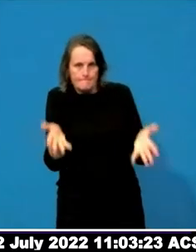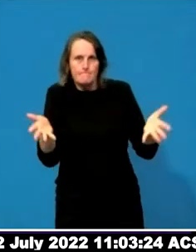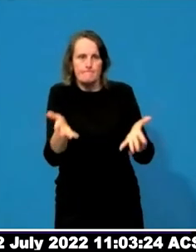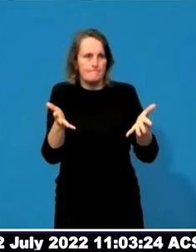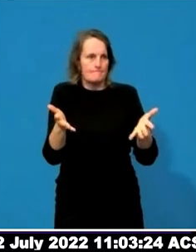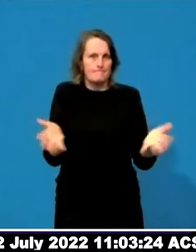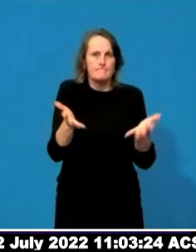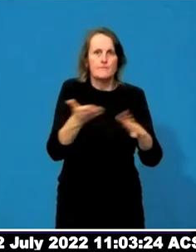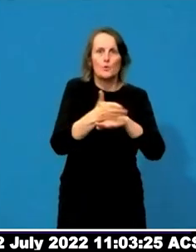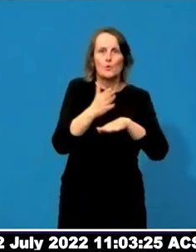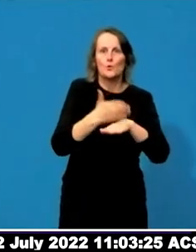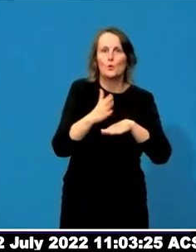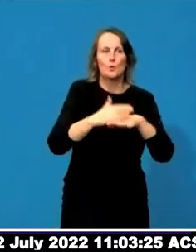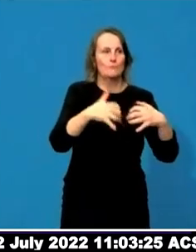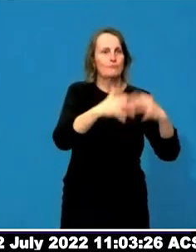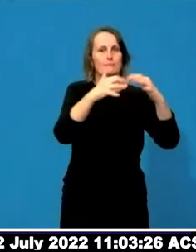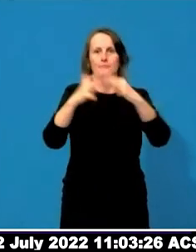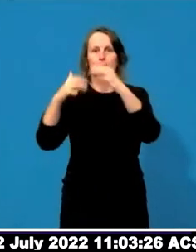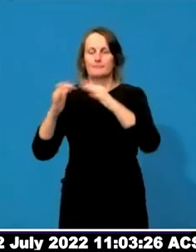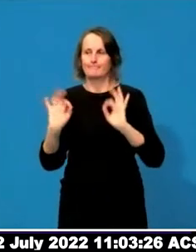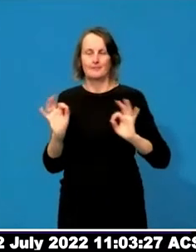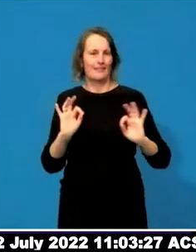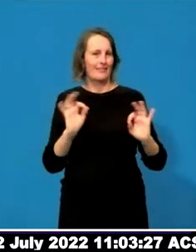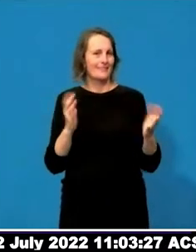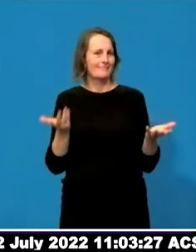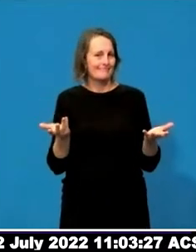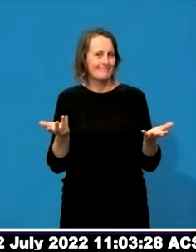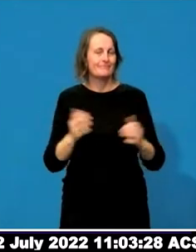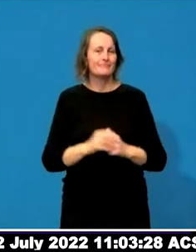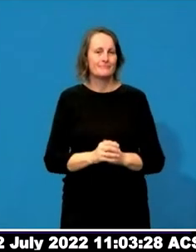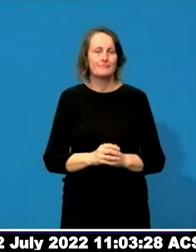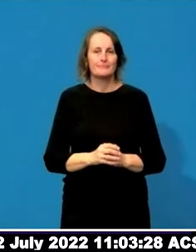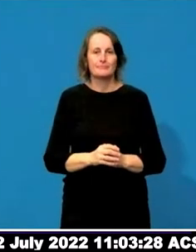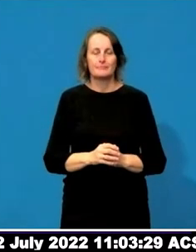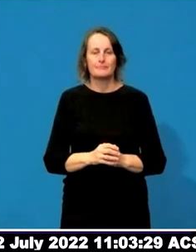of those types of services. So - and pulling those threads together.